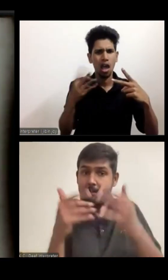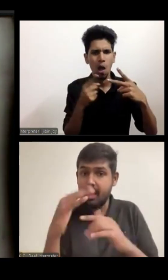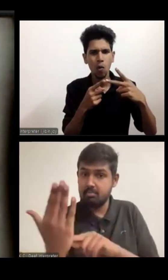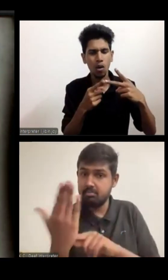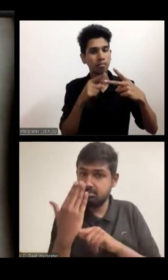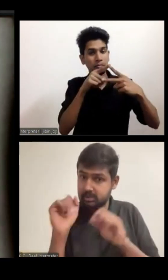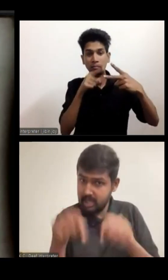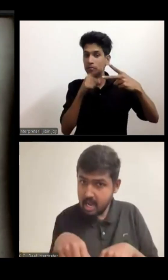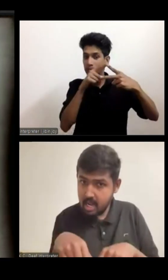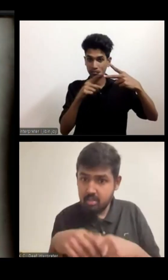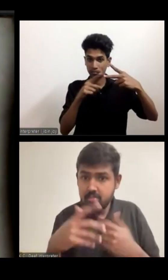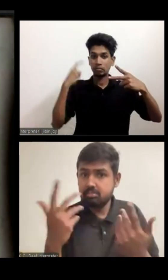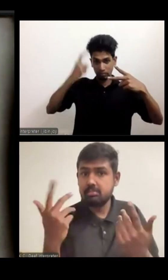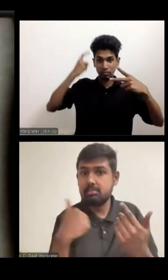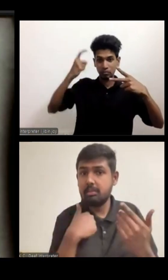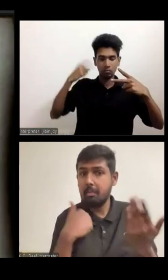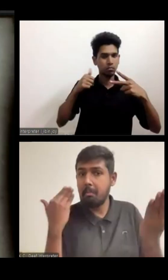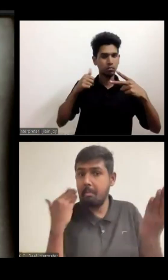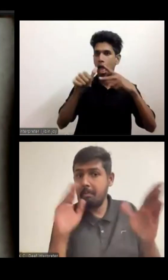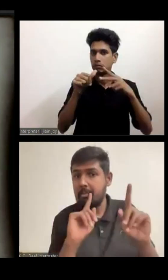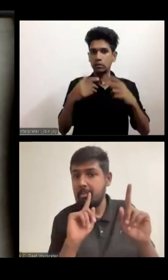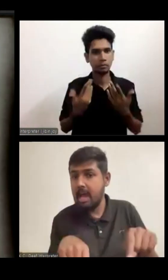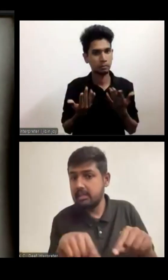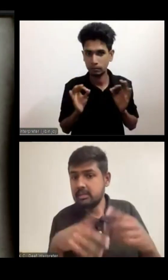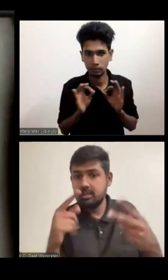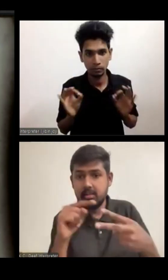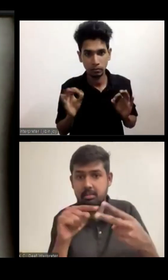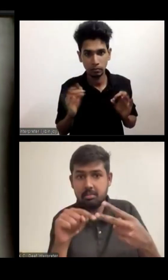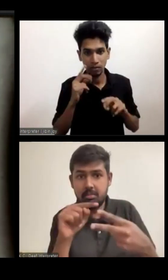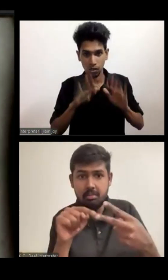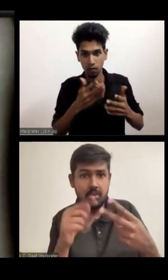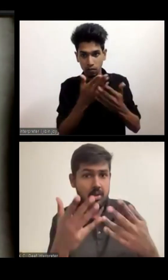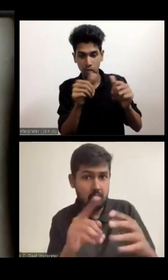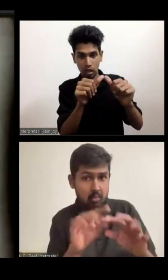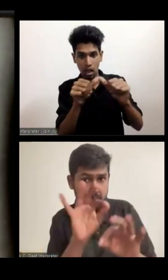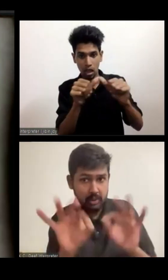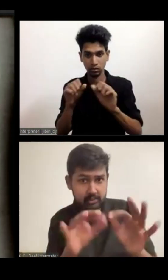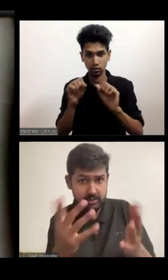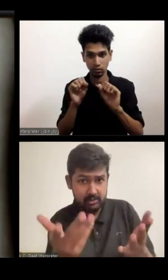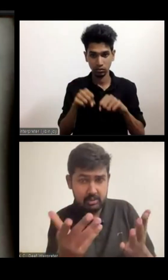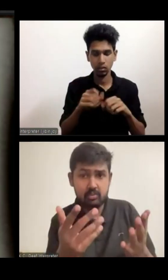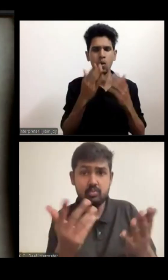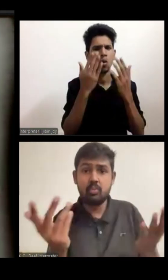And let's say we have an answer to these questions. For the business to understand that... Whether the...